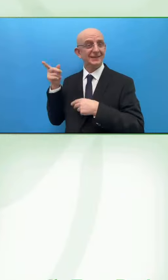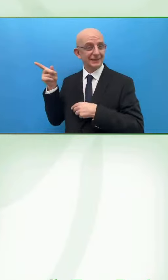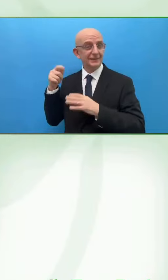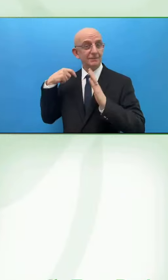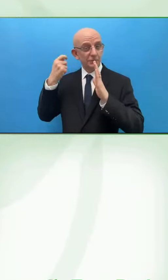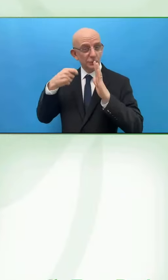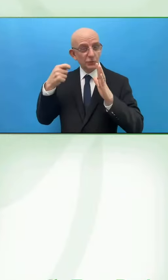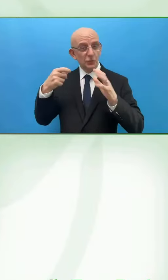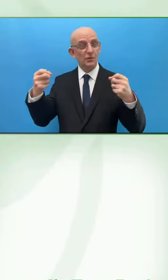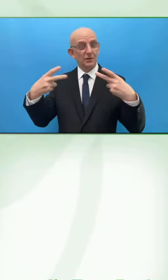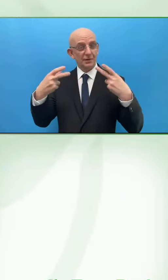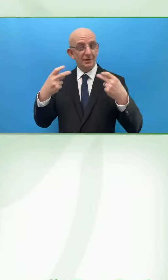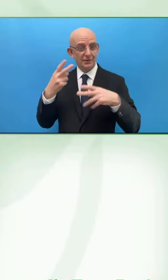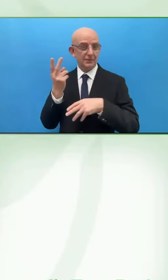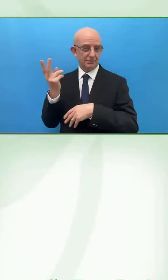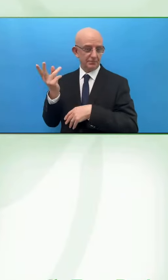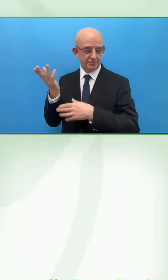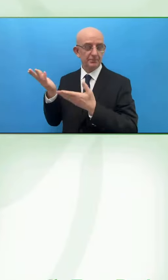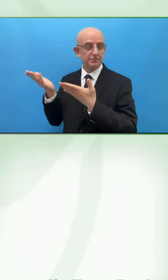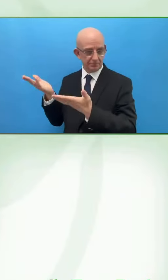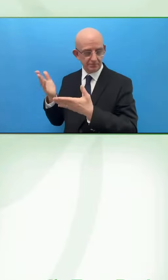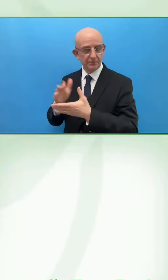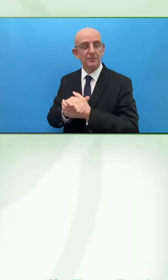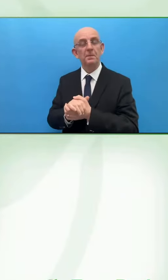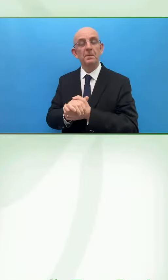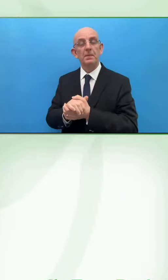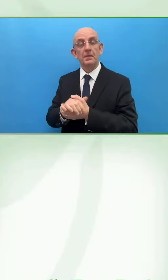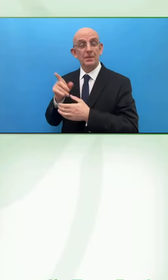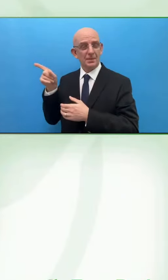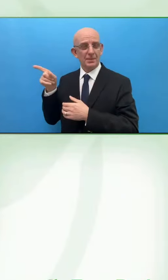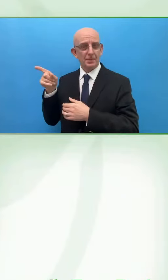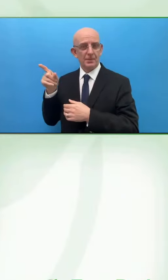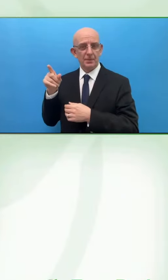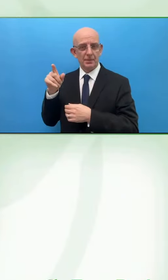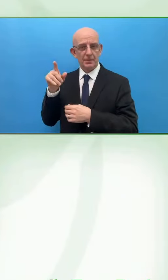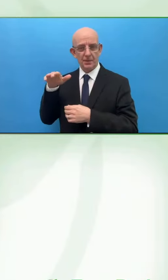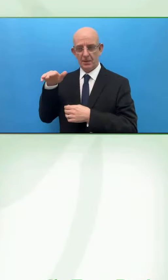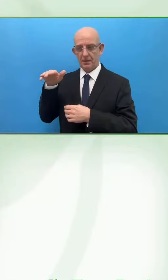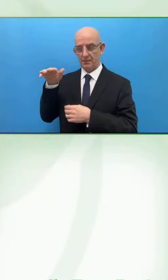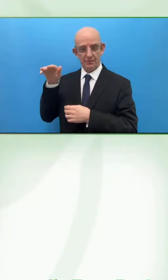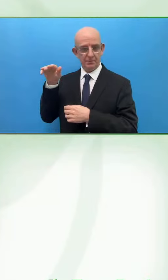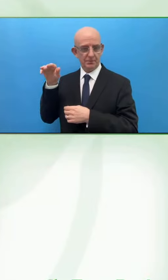in the pursuit of the passion.